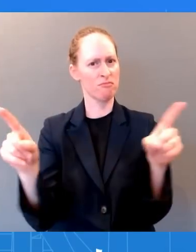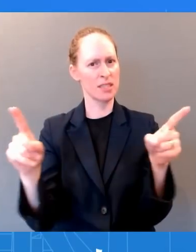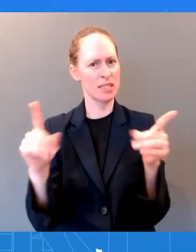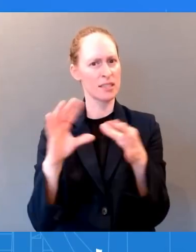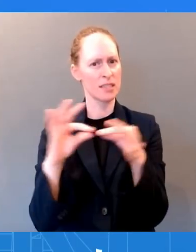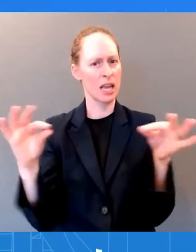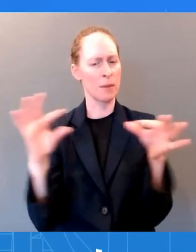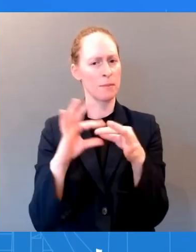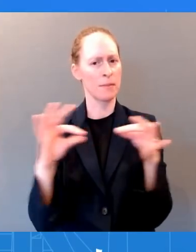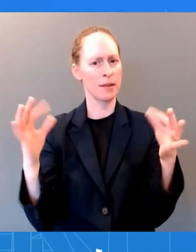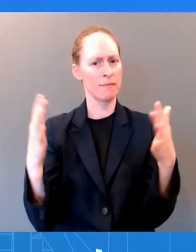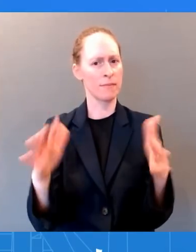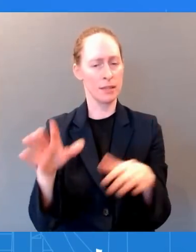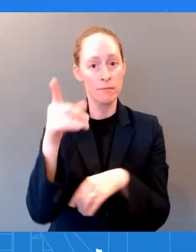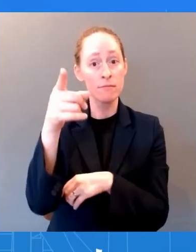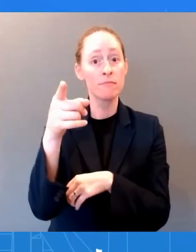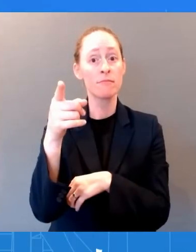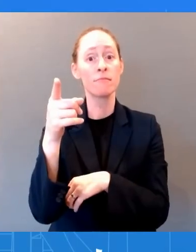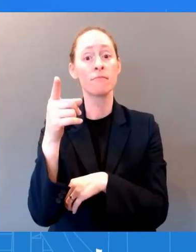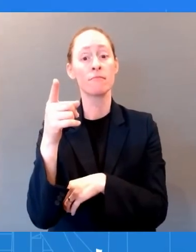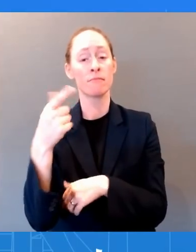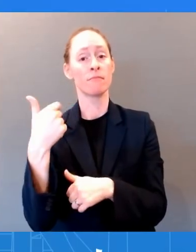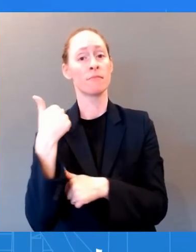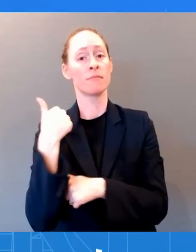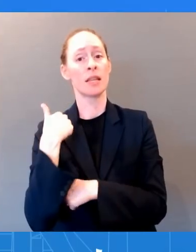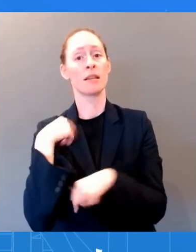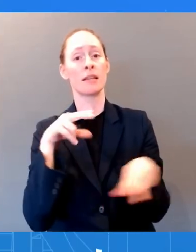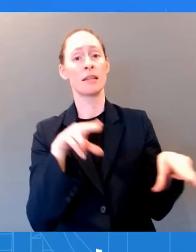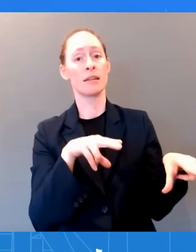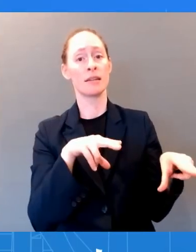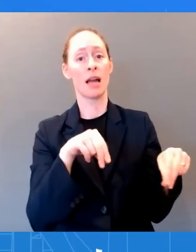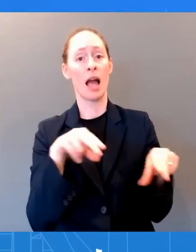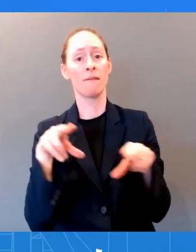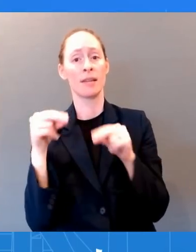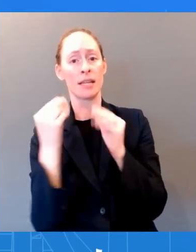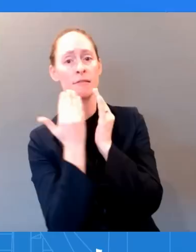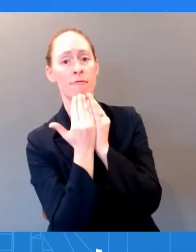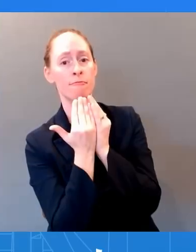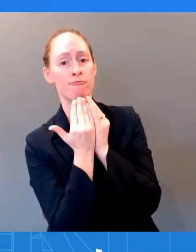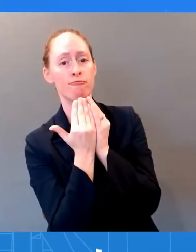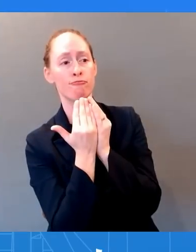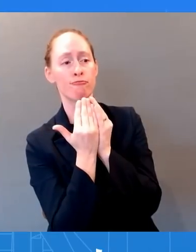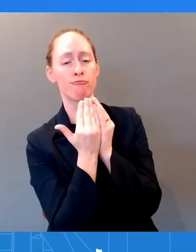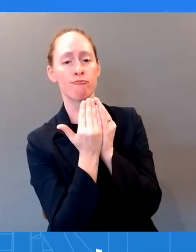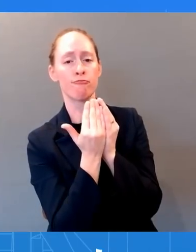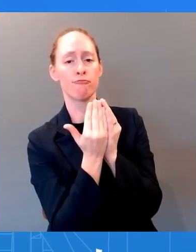the U.S. Navy warships, to be more specific. We conducted a routine Taiwan Strait transit on August